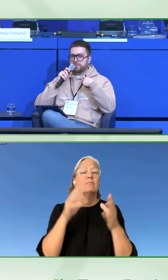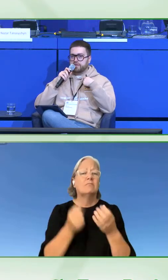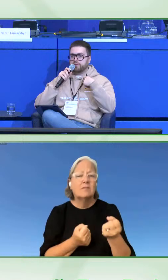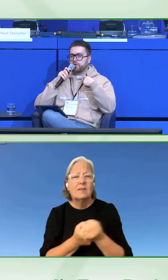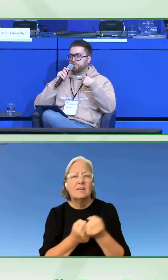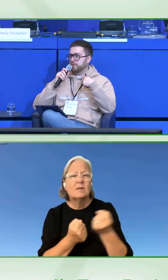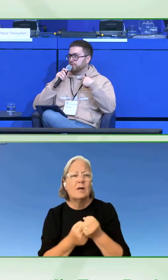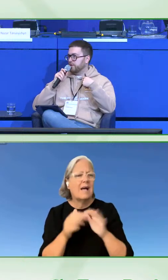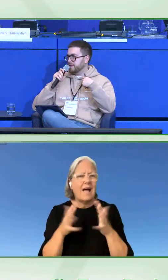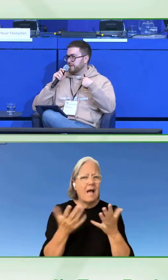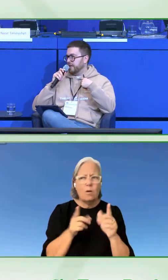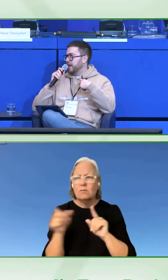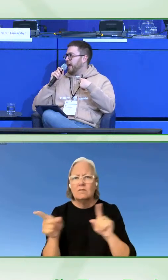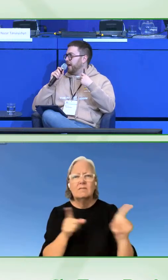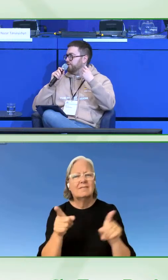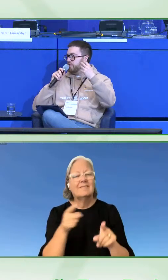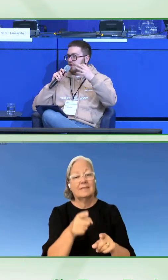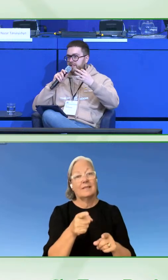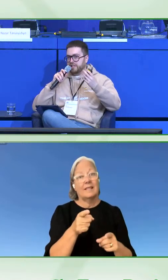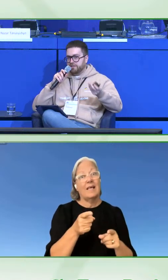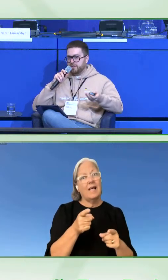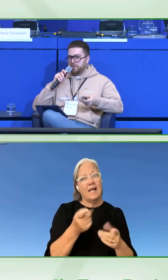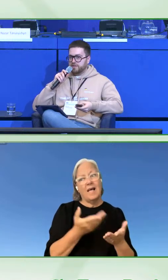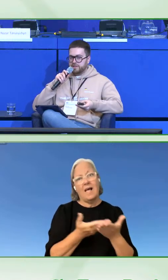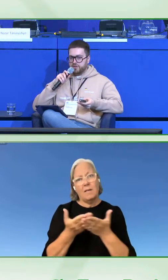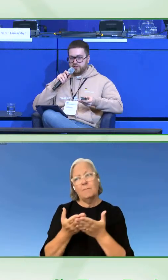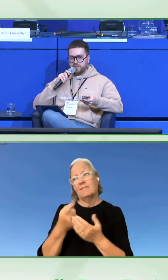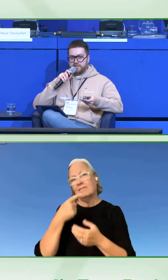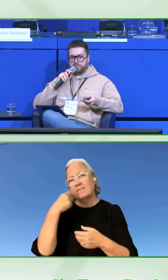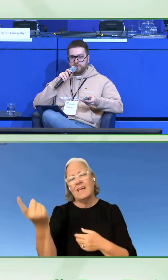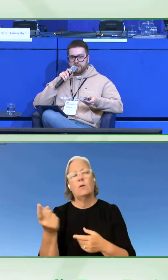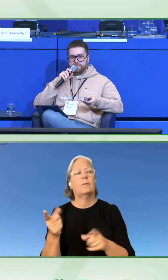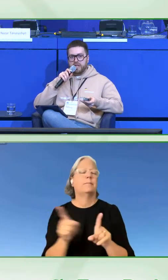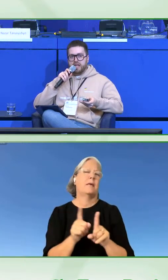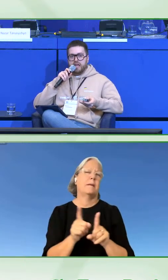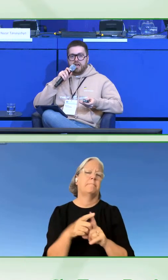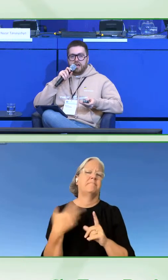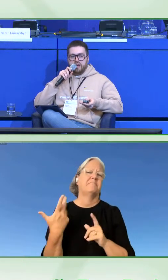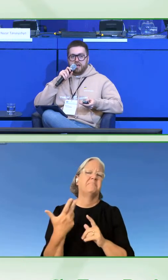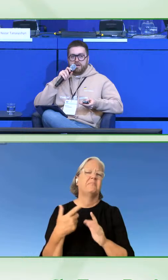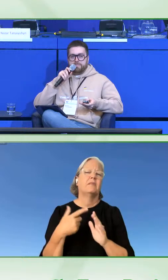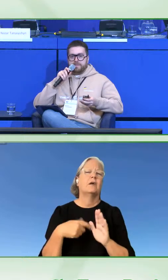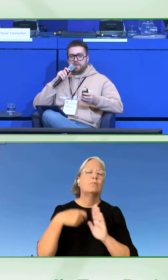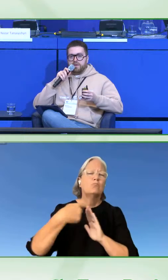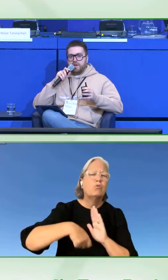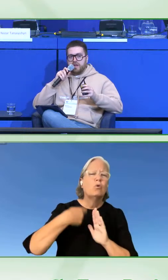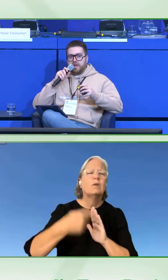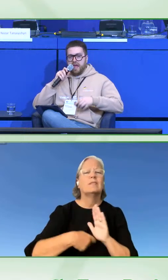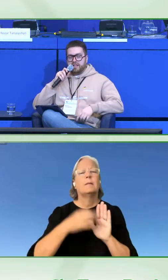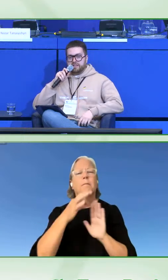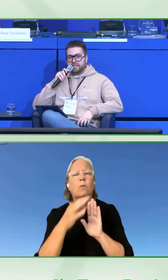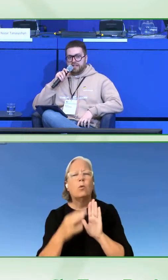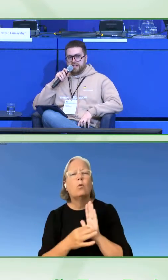ever created in the Ukraine, and as a government, we did not know where they went, where they